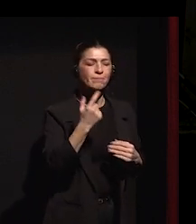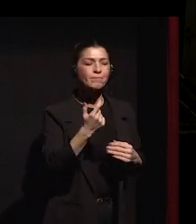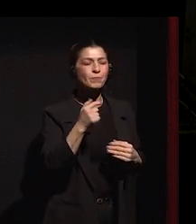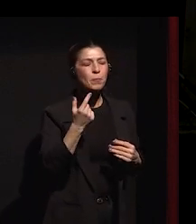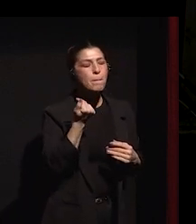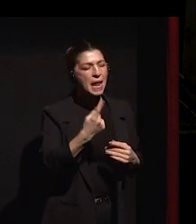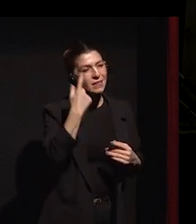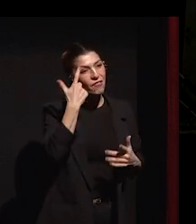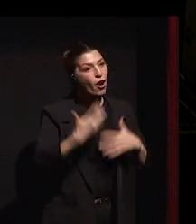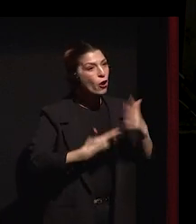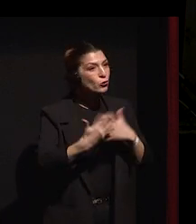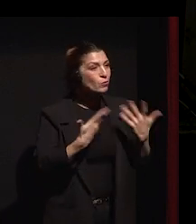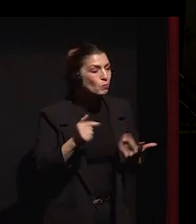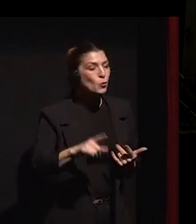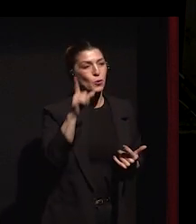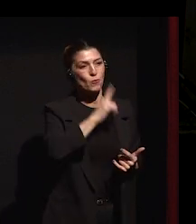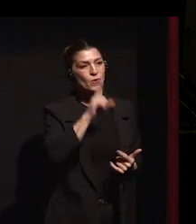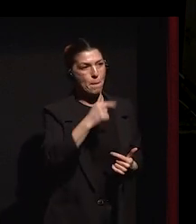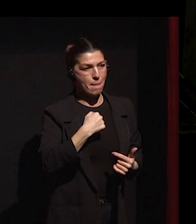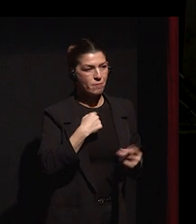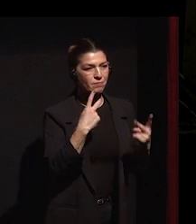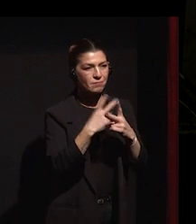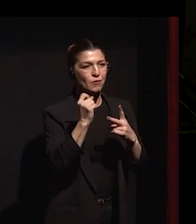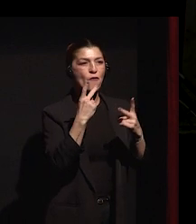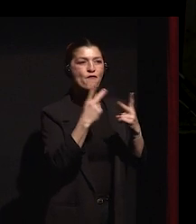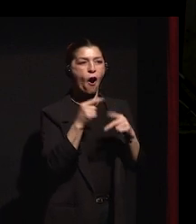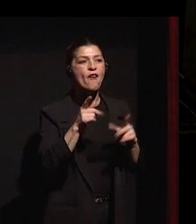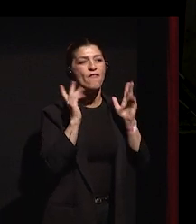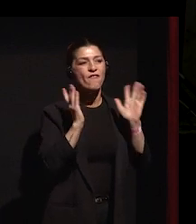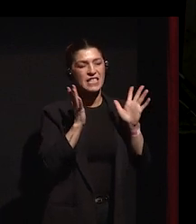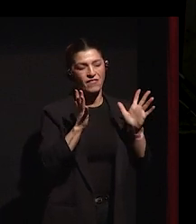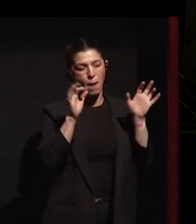And that's why I decided to start the WOW festivals because I love celebration.